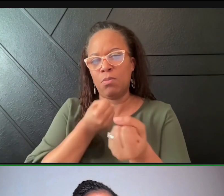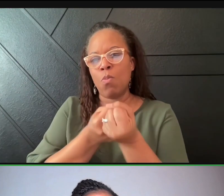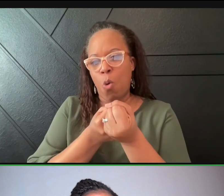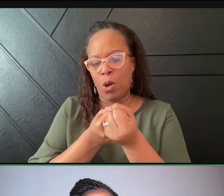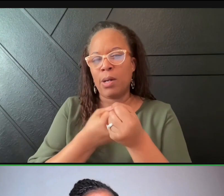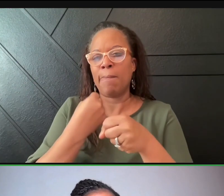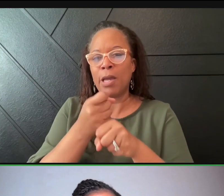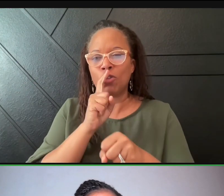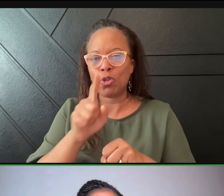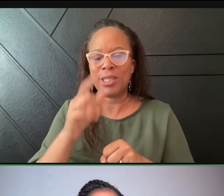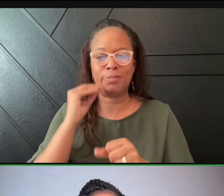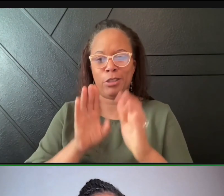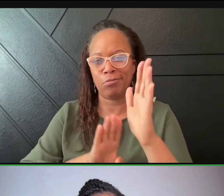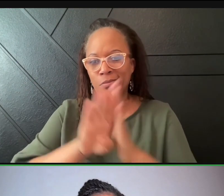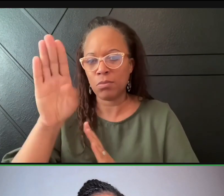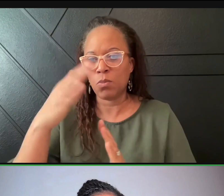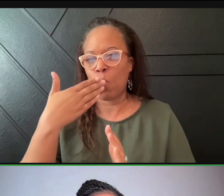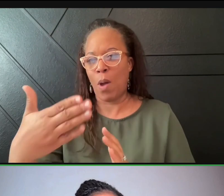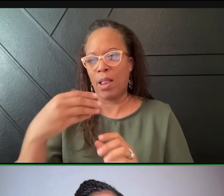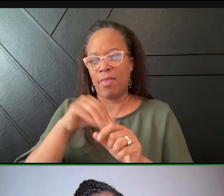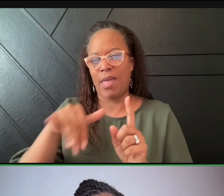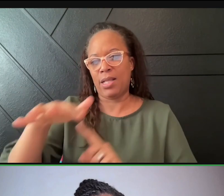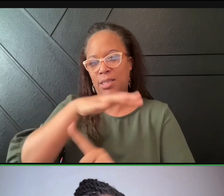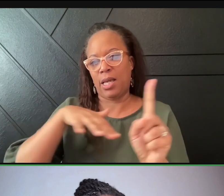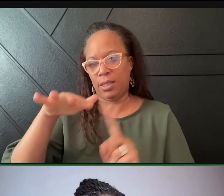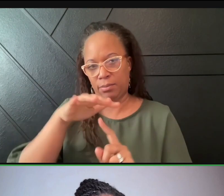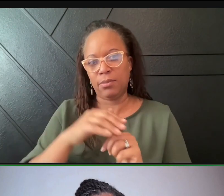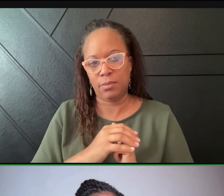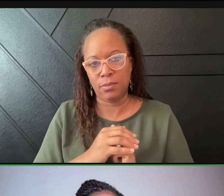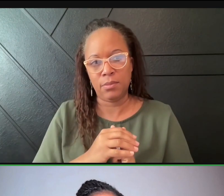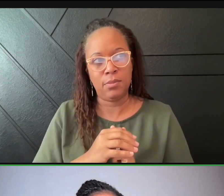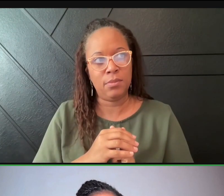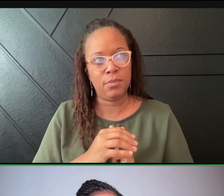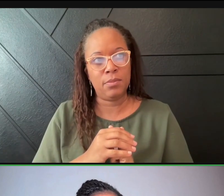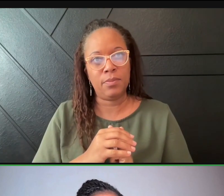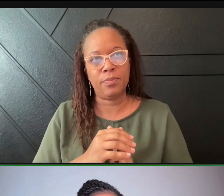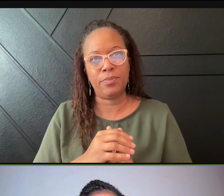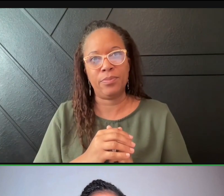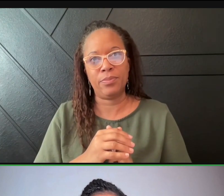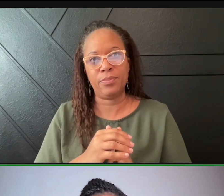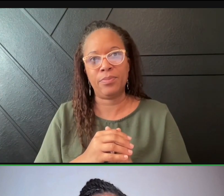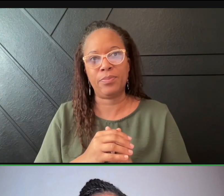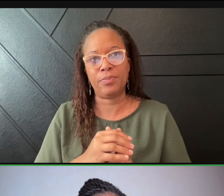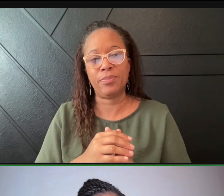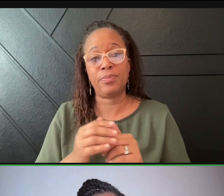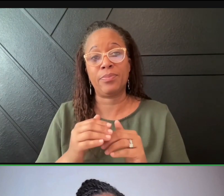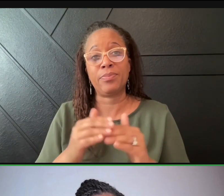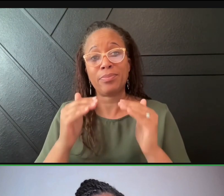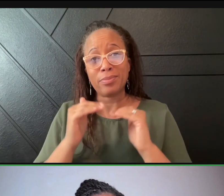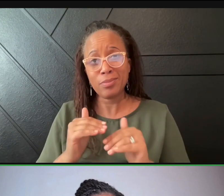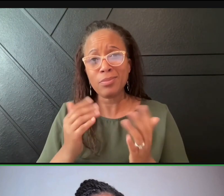Each of those different stakeholders must come together to support that student to make sure that they are able to thrive in that setting.